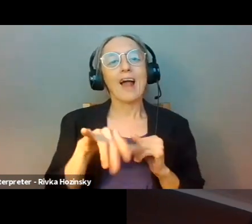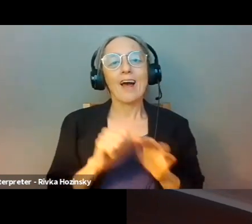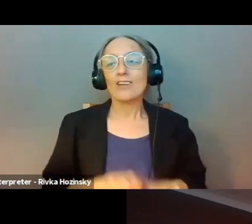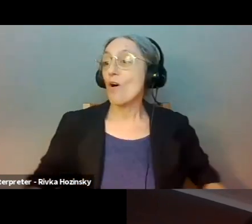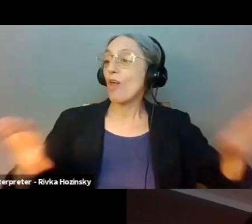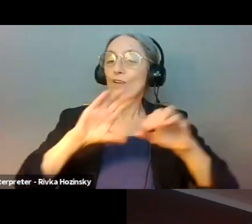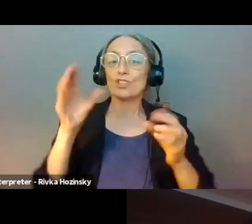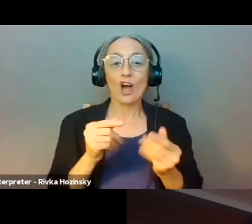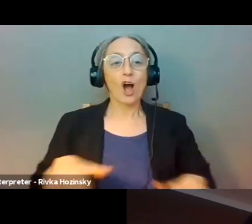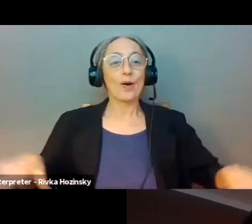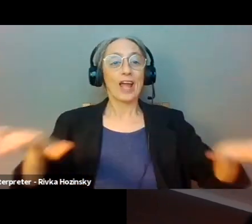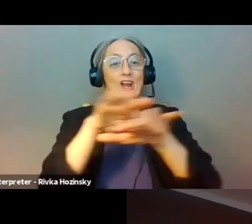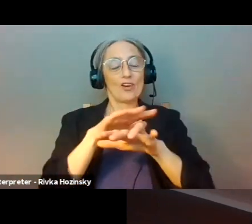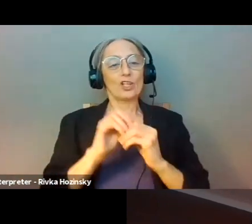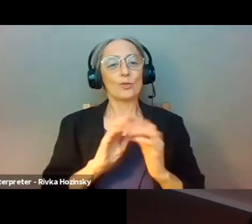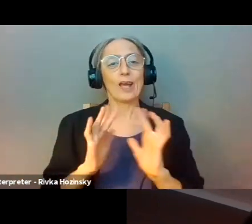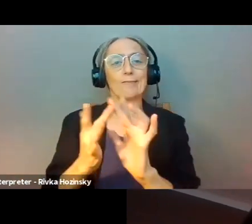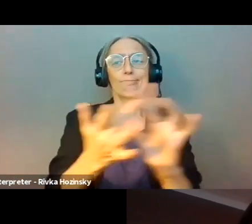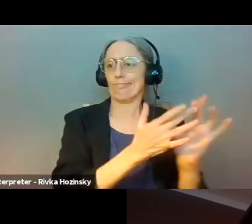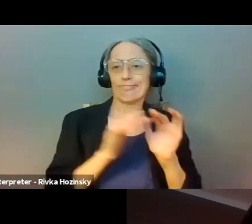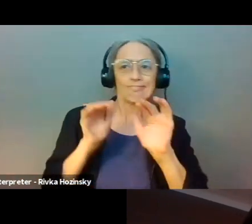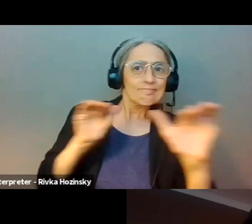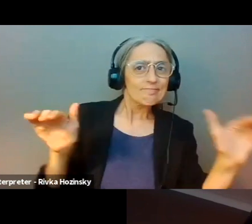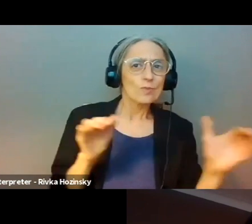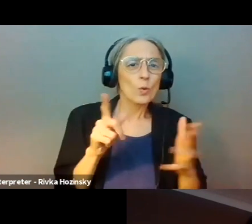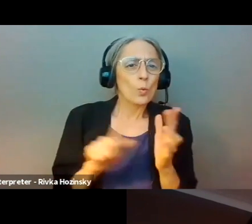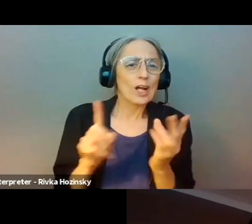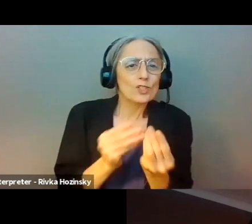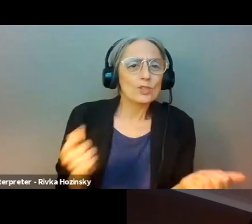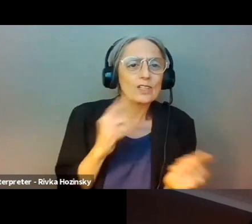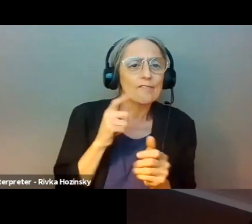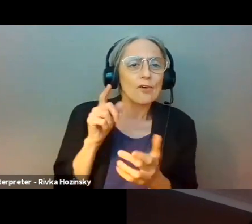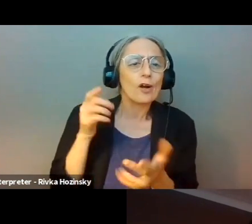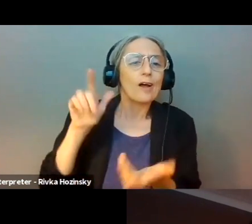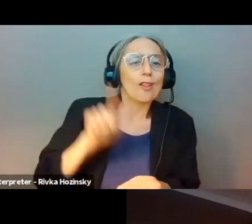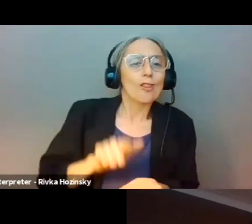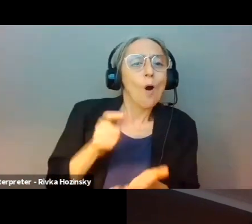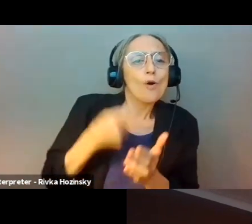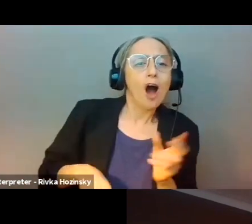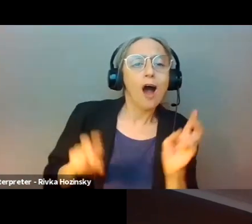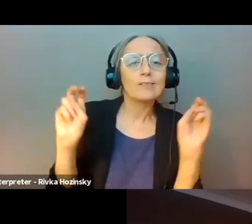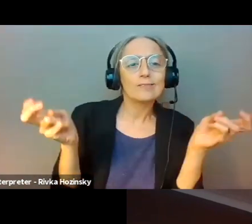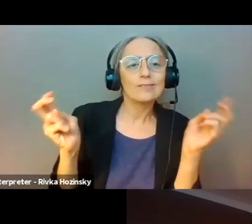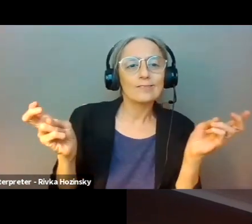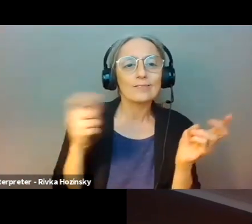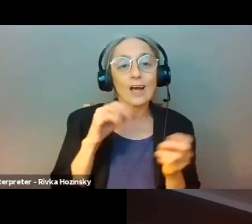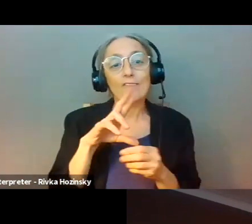to maybe talk through solutions about low cost options. Trying to think of anything else off the top of my head.